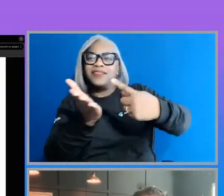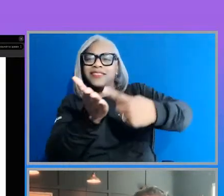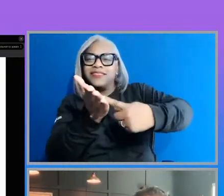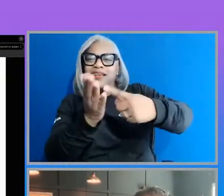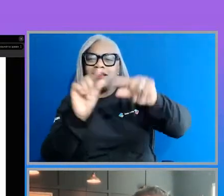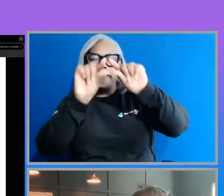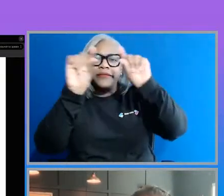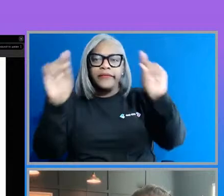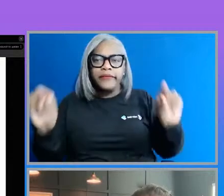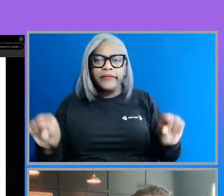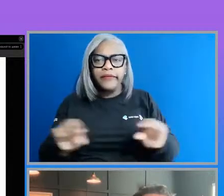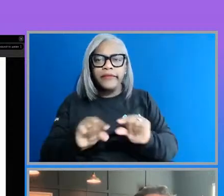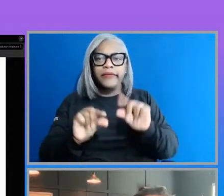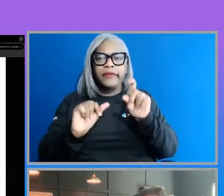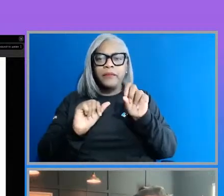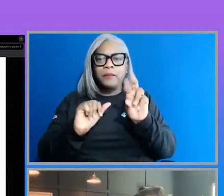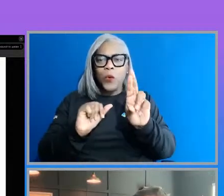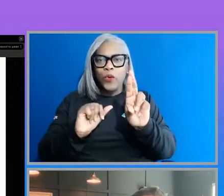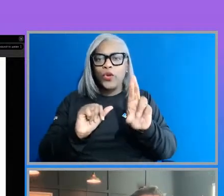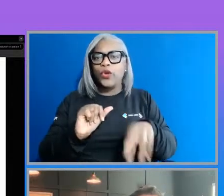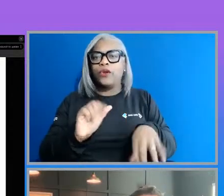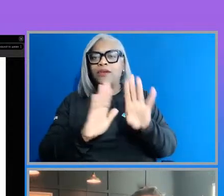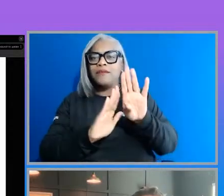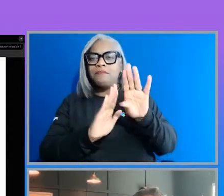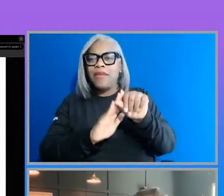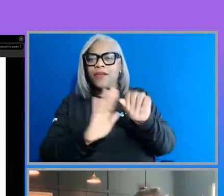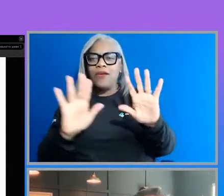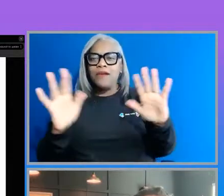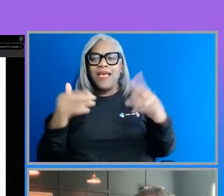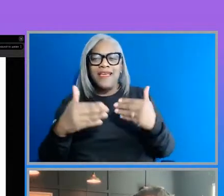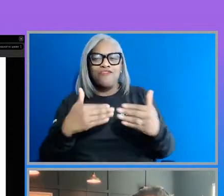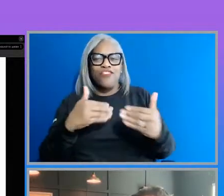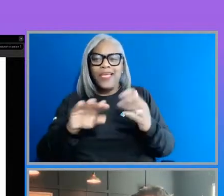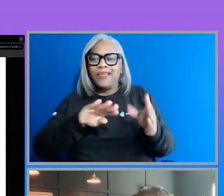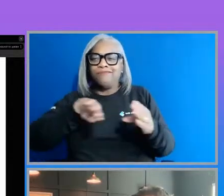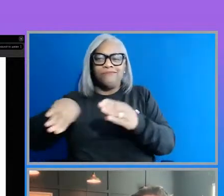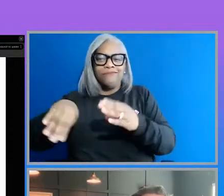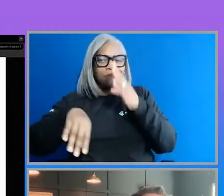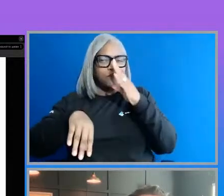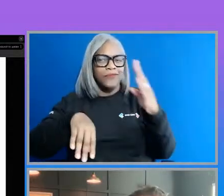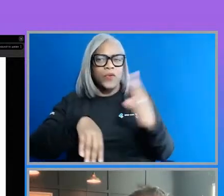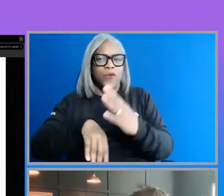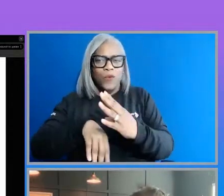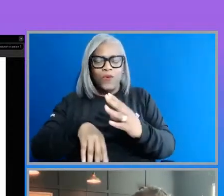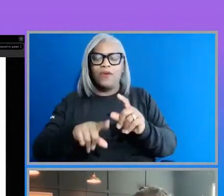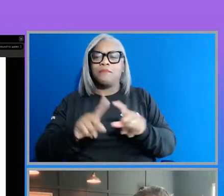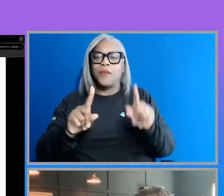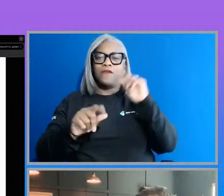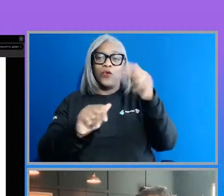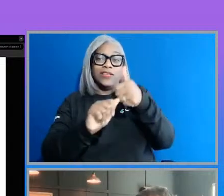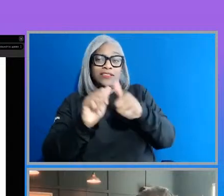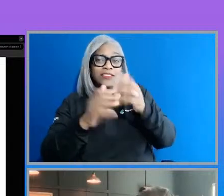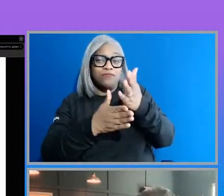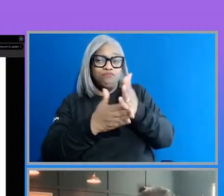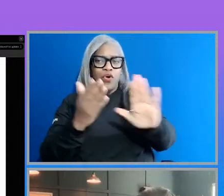border or this light or this light gray background in the in the background fill. You should do this for every one of those